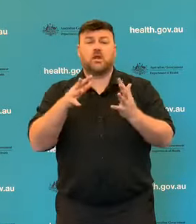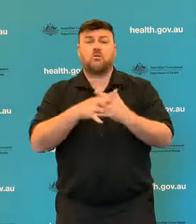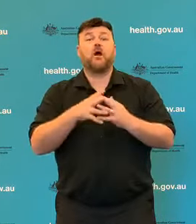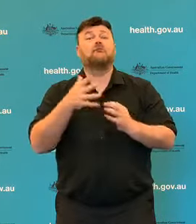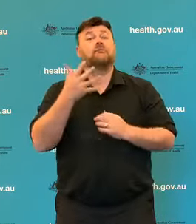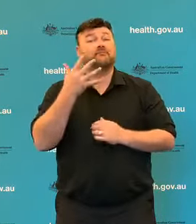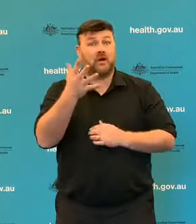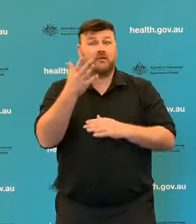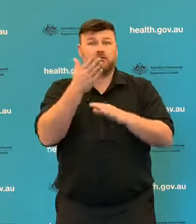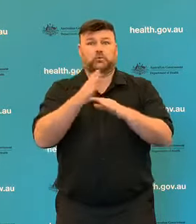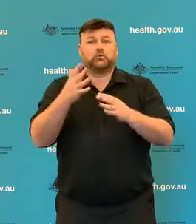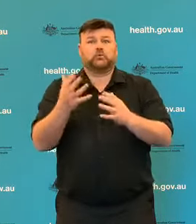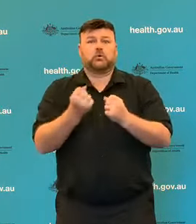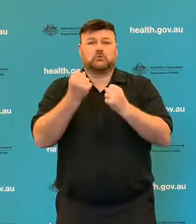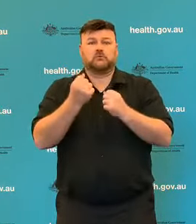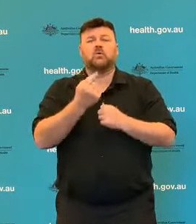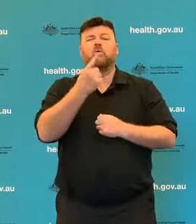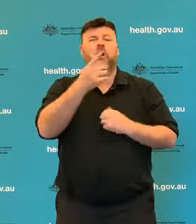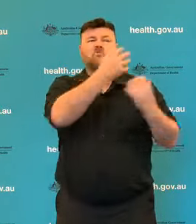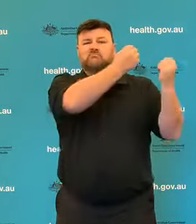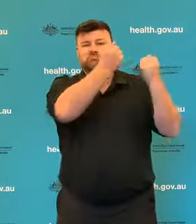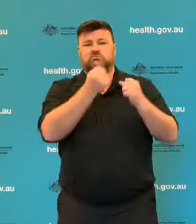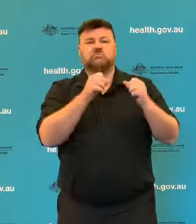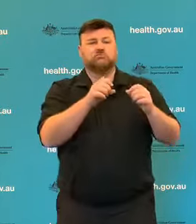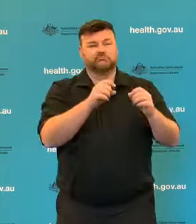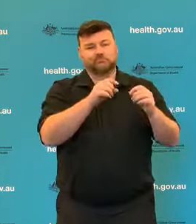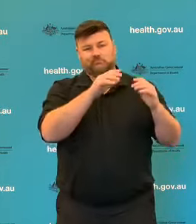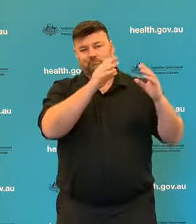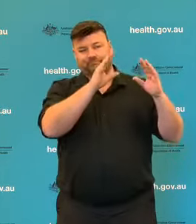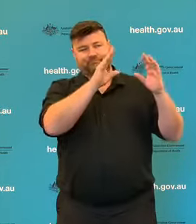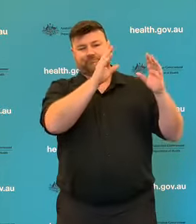one of those is overseas acquired and that person is in hotel quarantine,